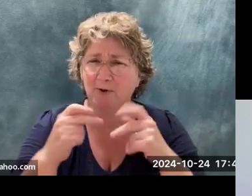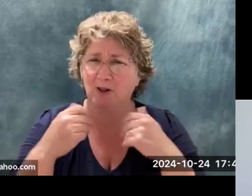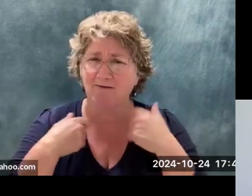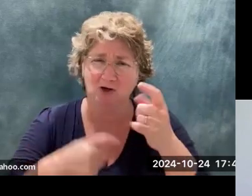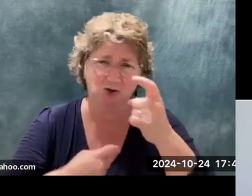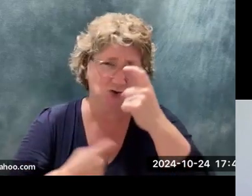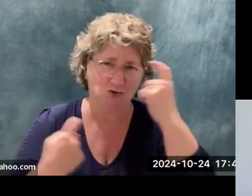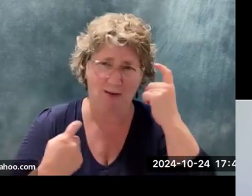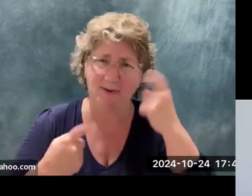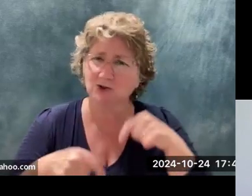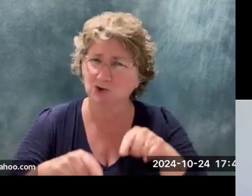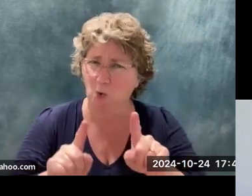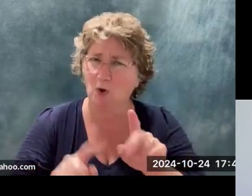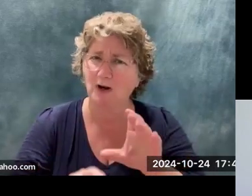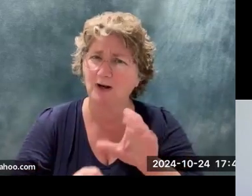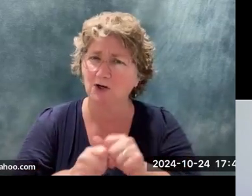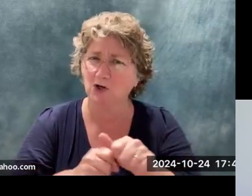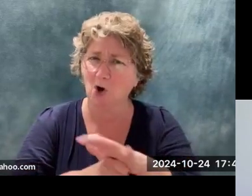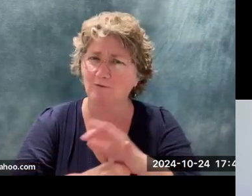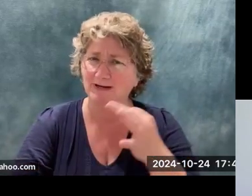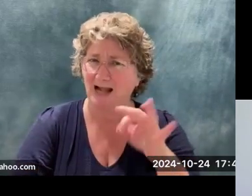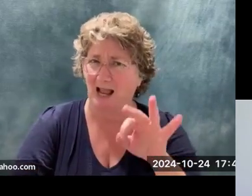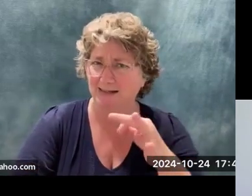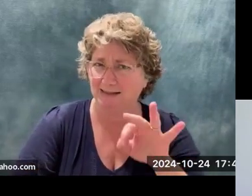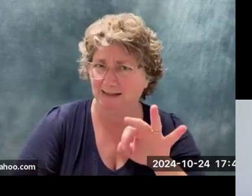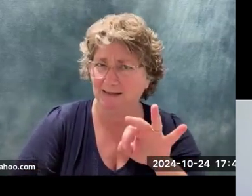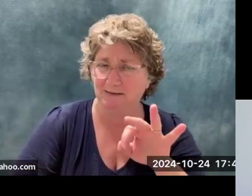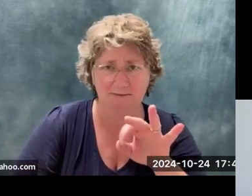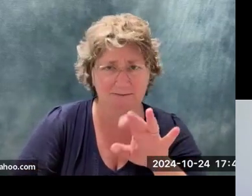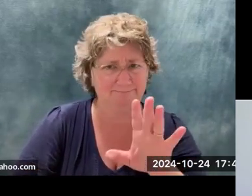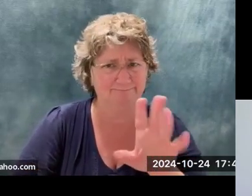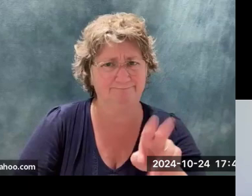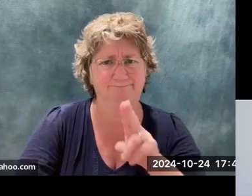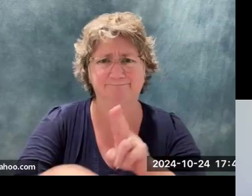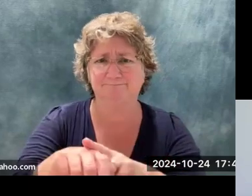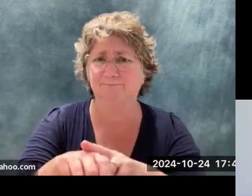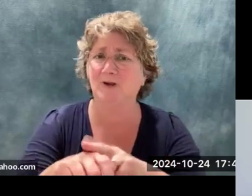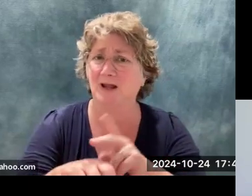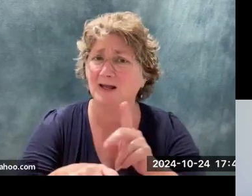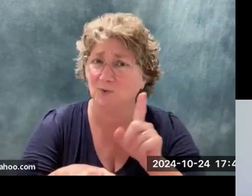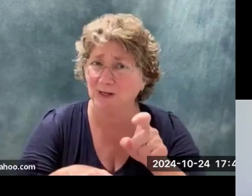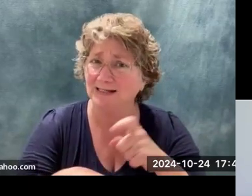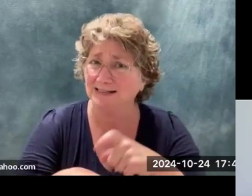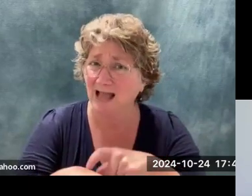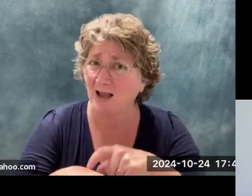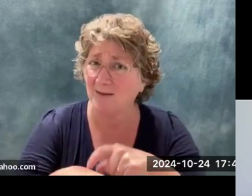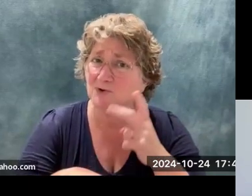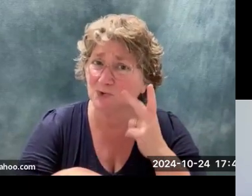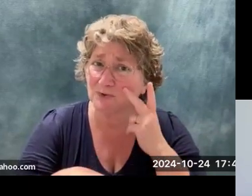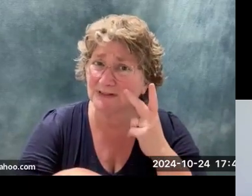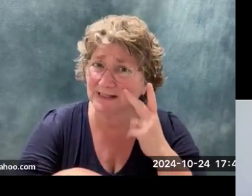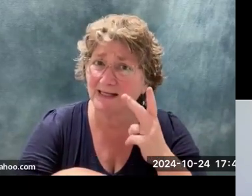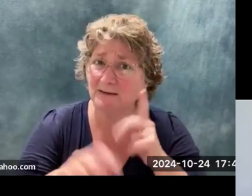you know, it will take time to see some of the PTSD and kind of longer-term mental health effects